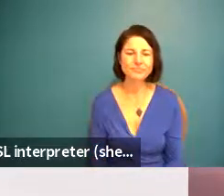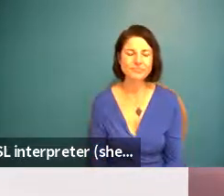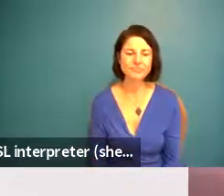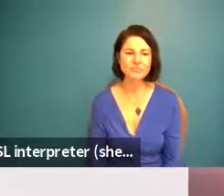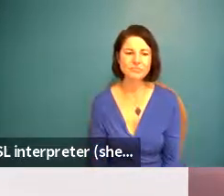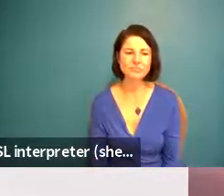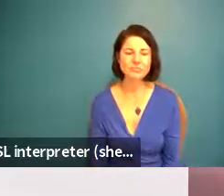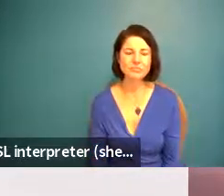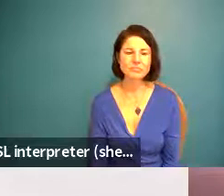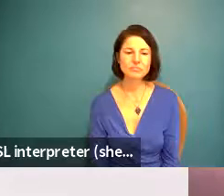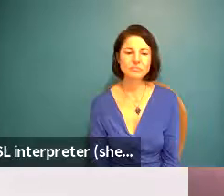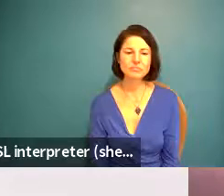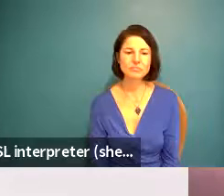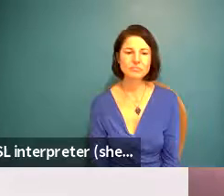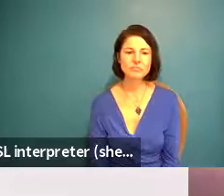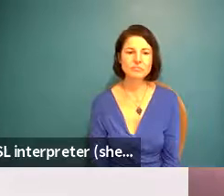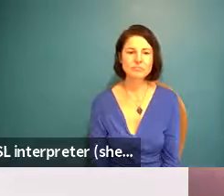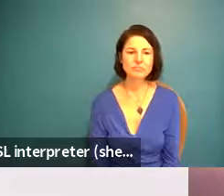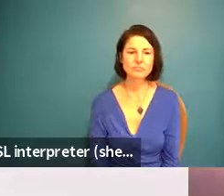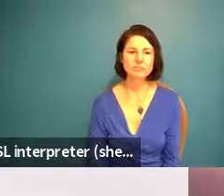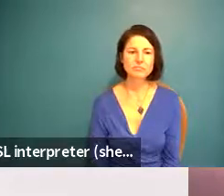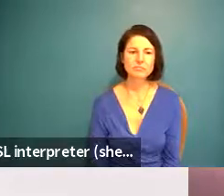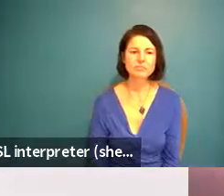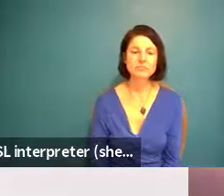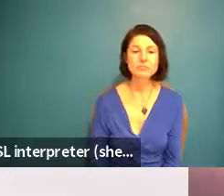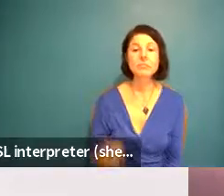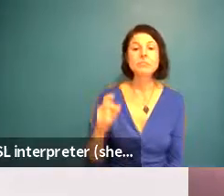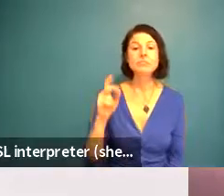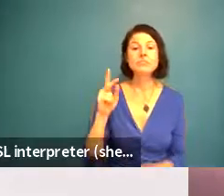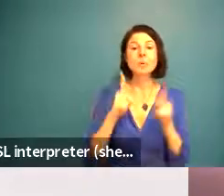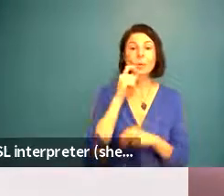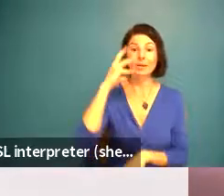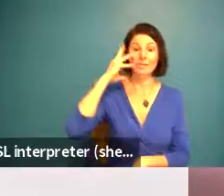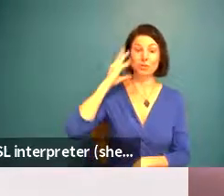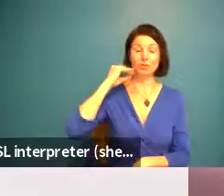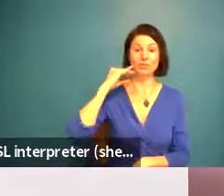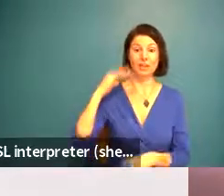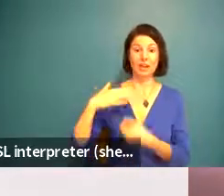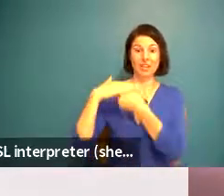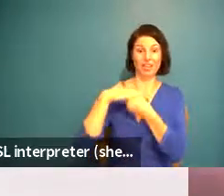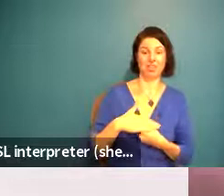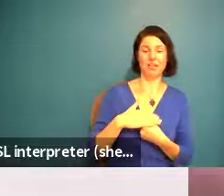this is this was transphobia is not just experienced by trans people, but it can even be experienced by a woman who just happens to